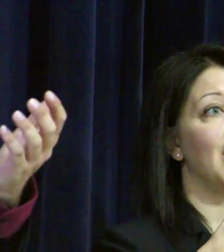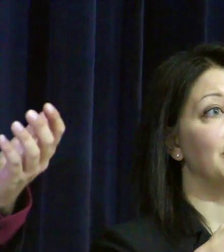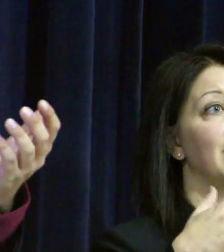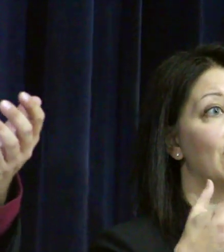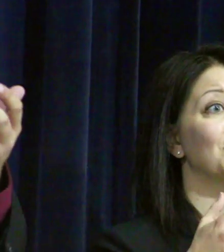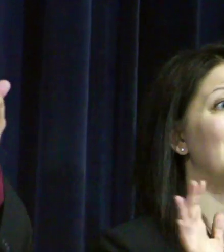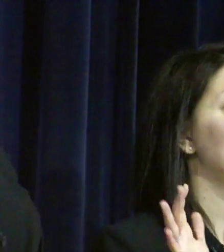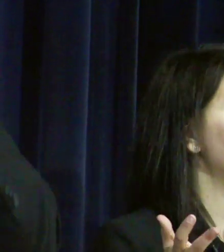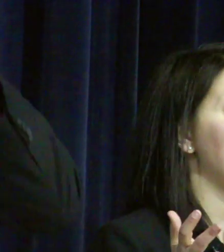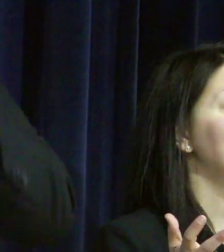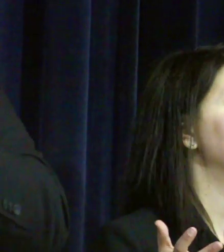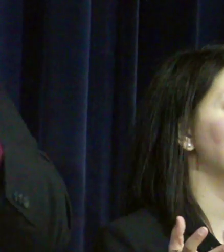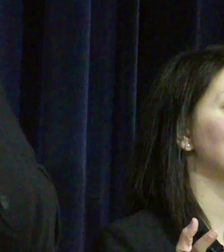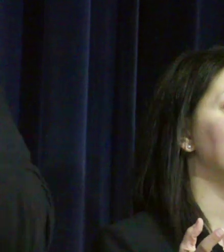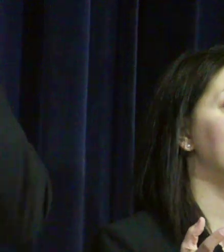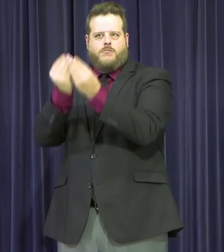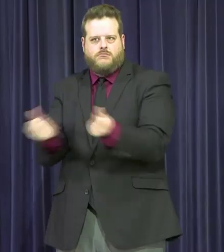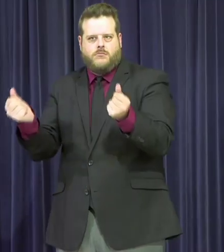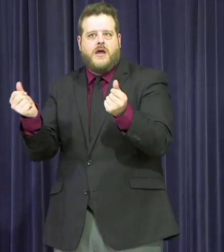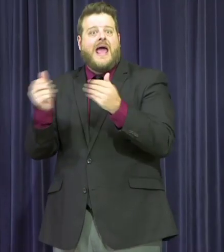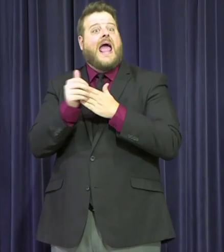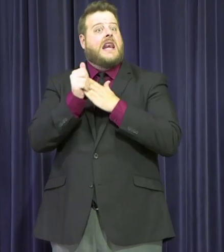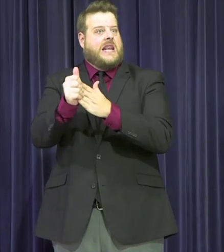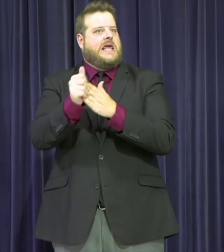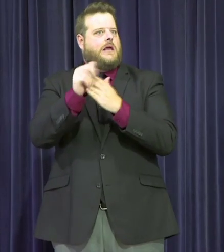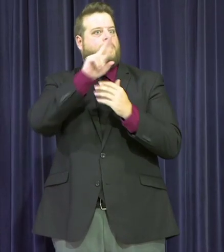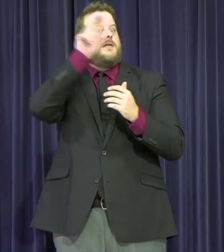this problem, get our arms around it and lead the nation. That is what I want to do.